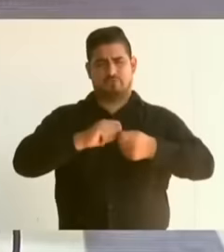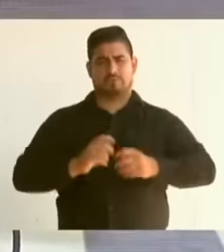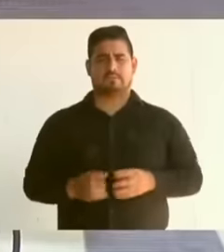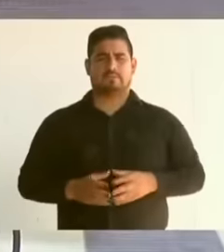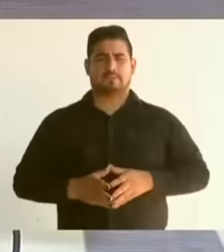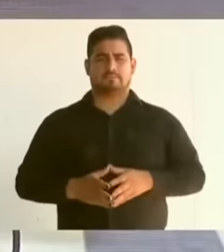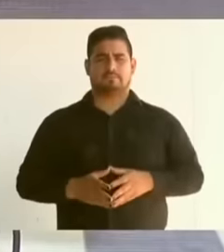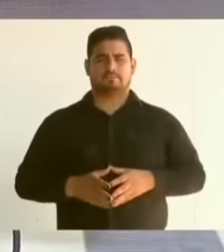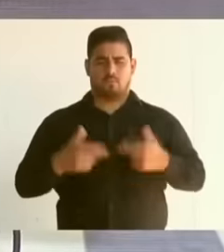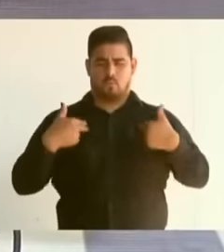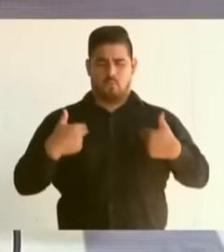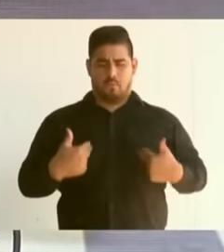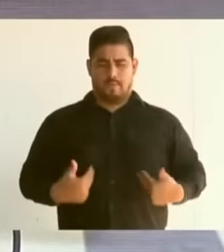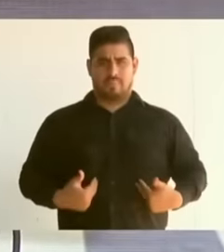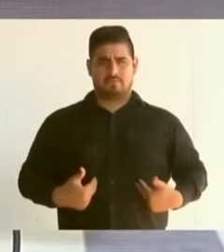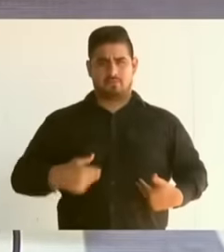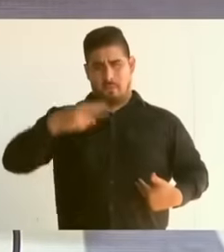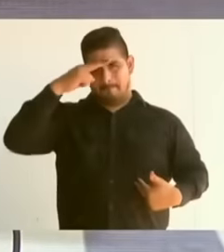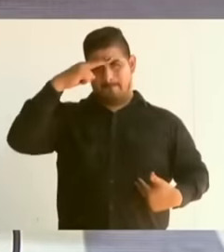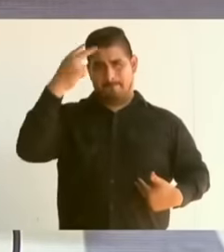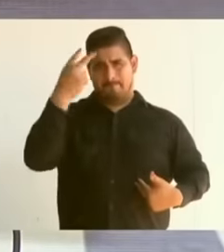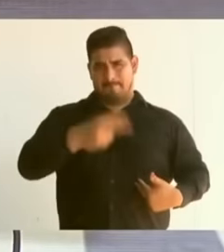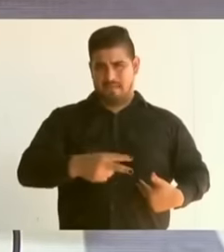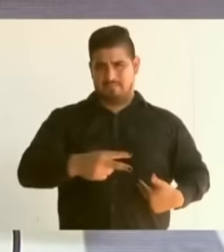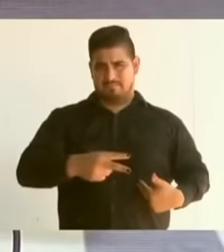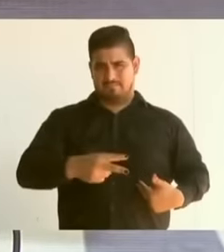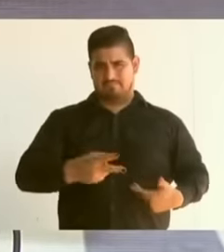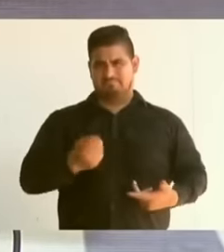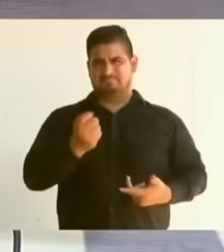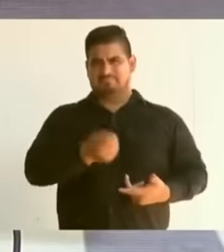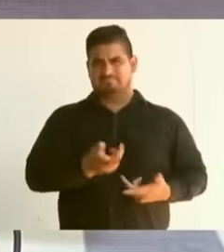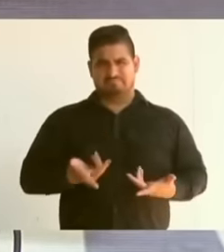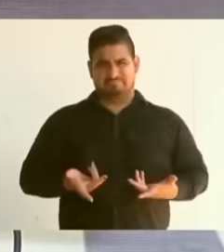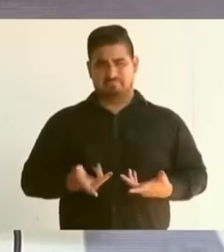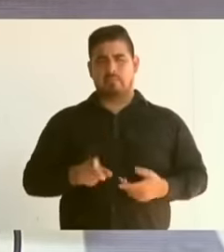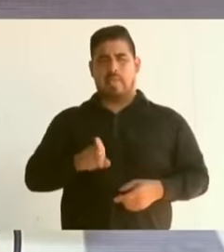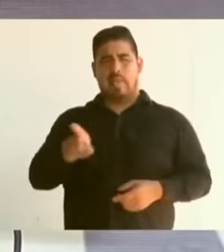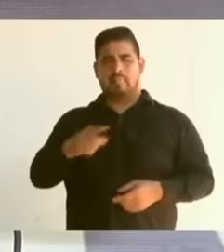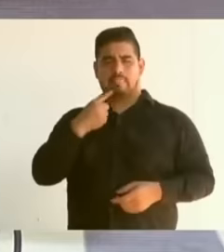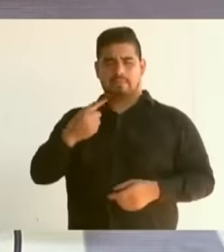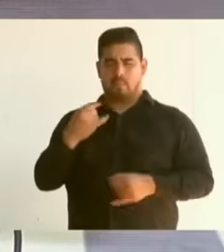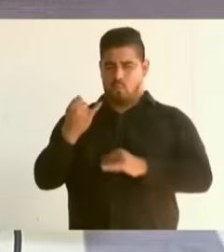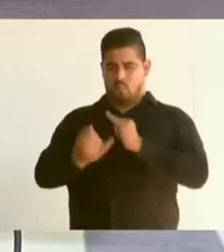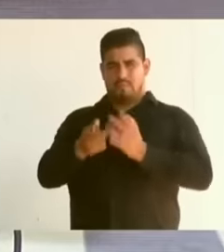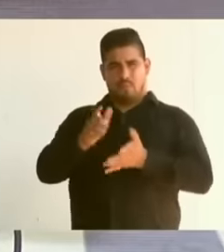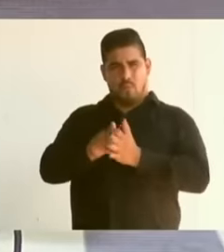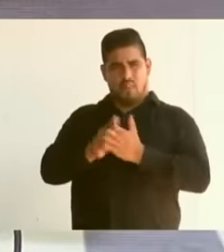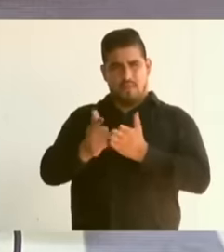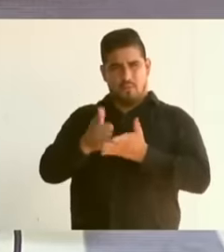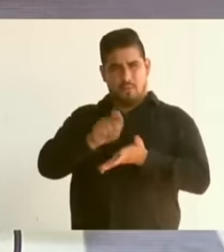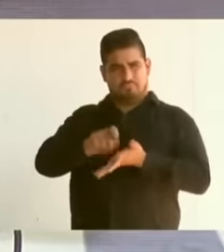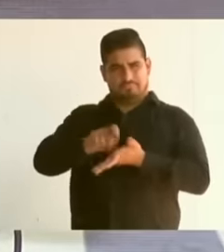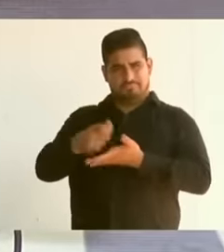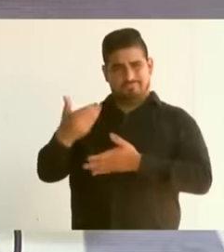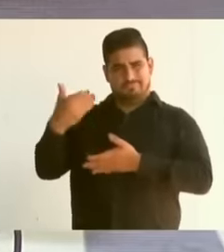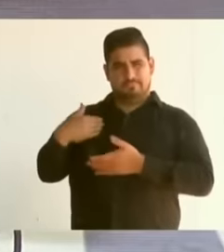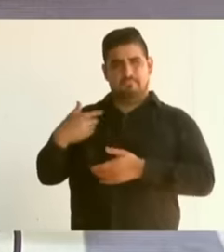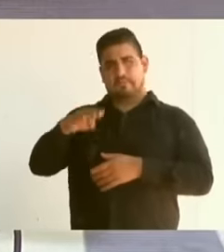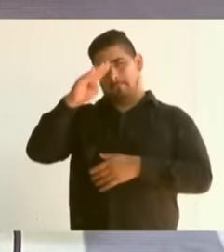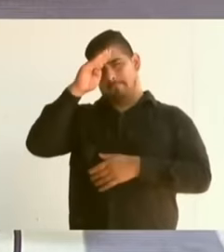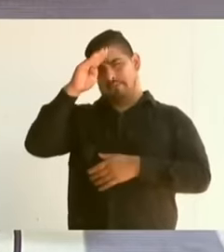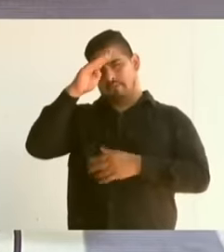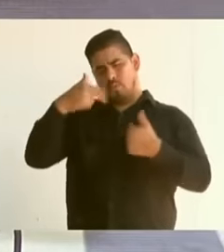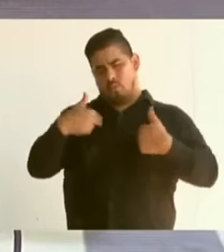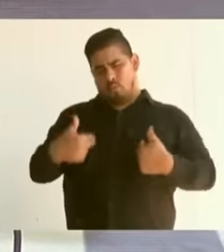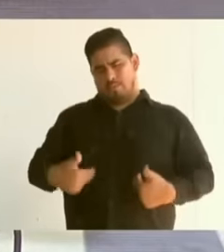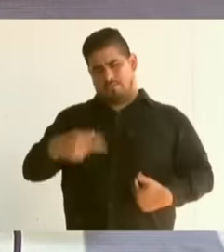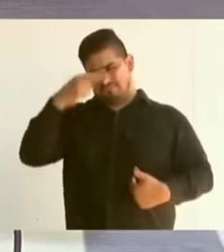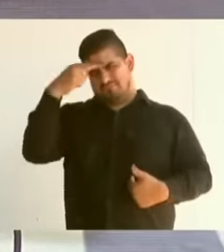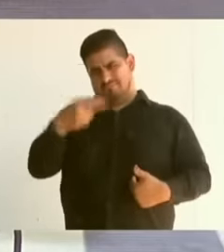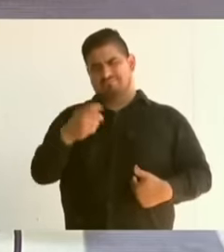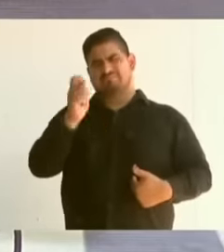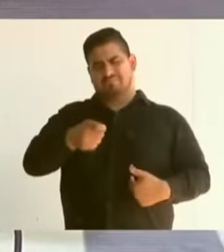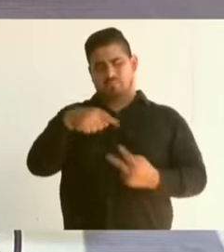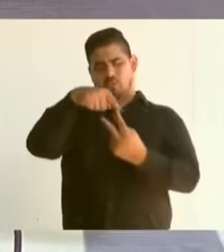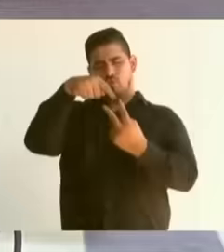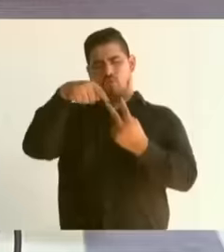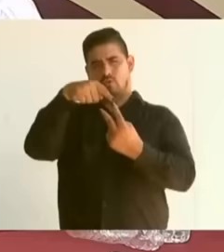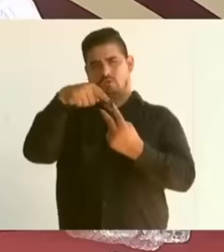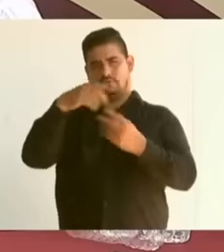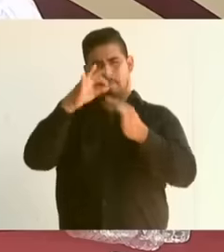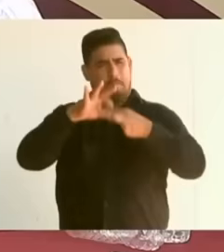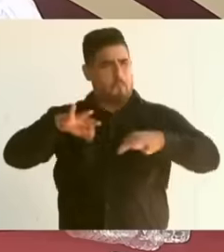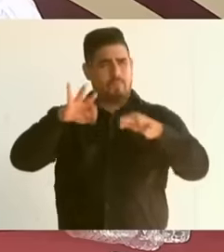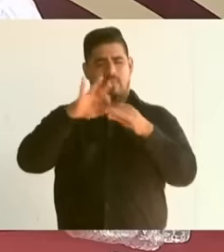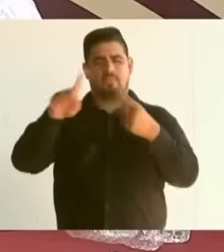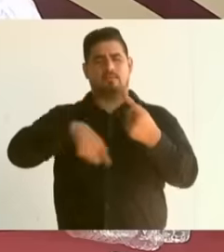humanism Mexican, as he says in his latest book, this thought has two Pillars, one the